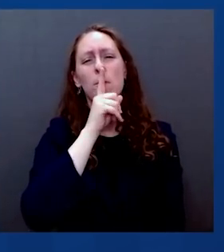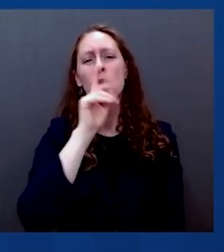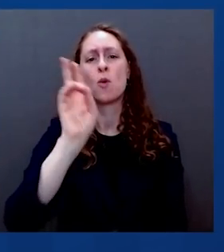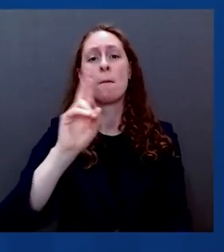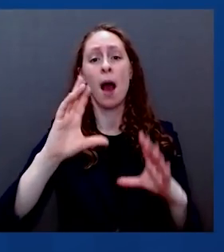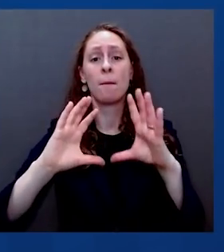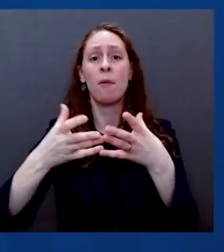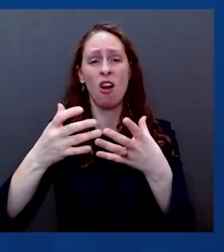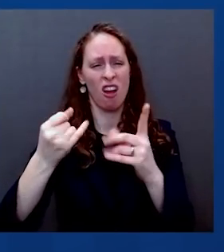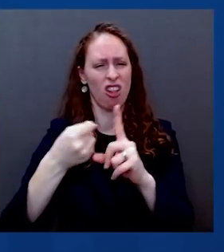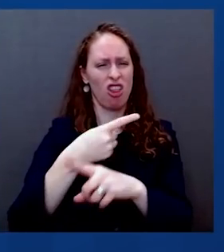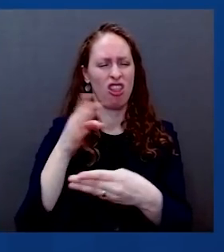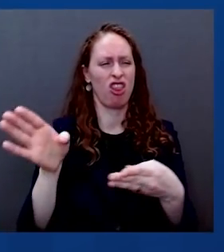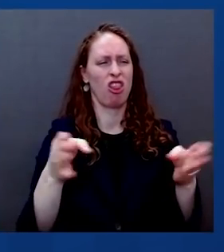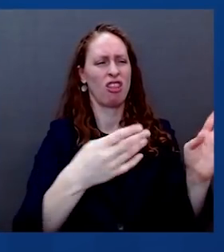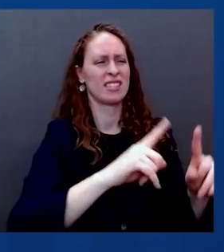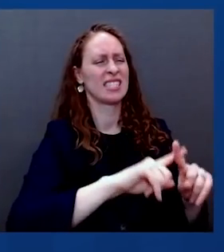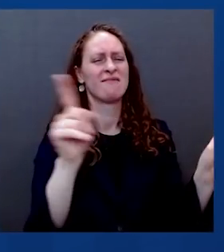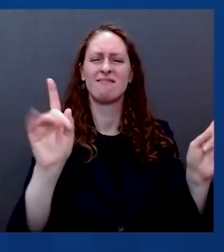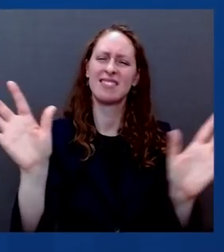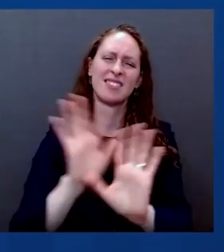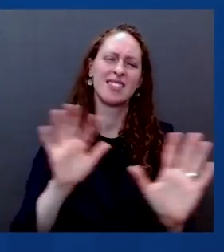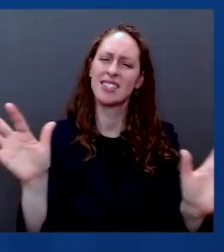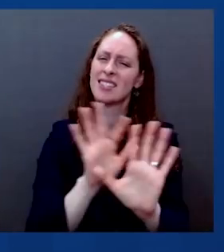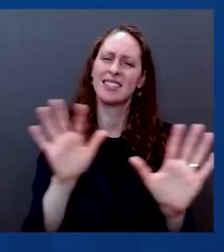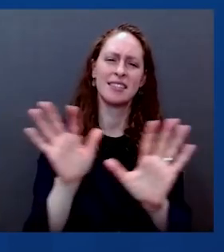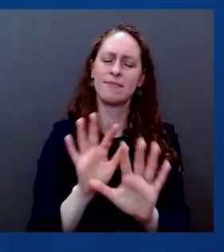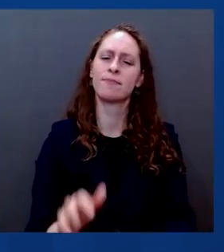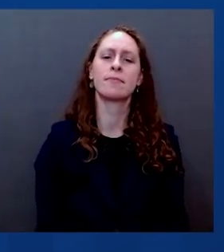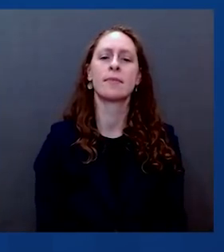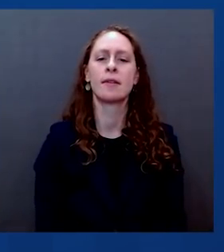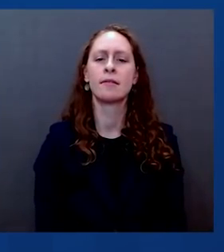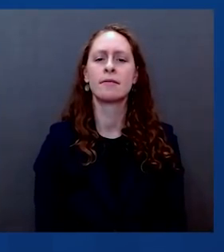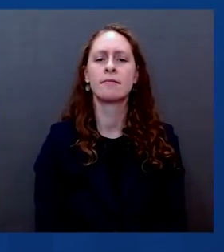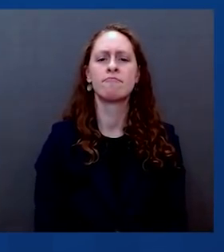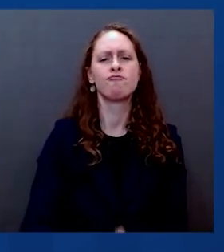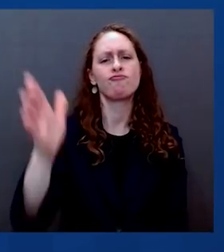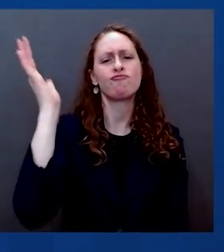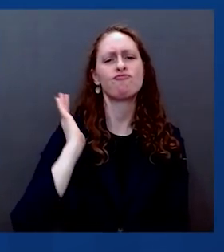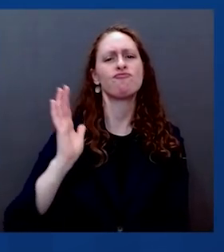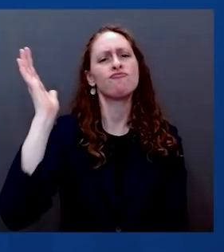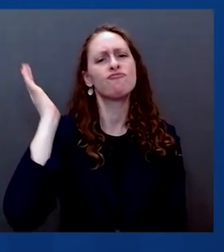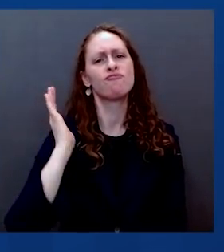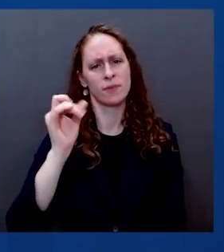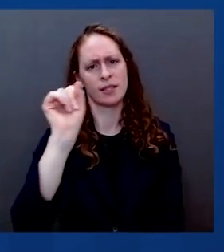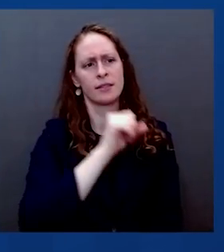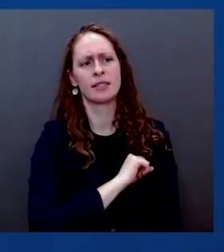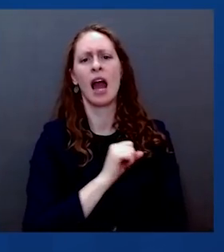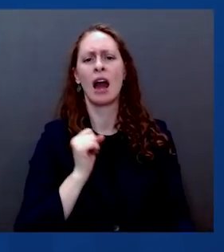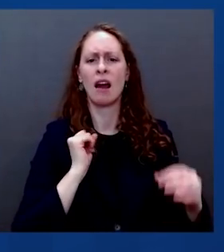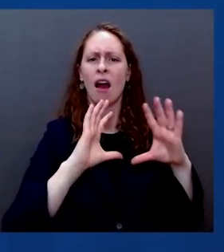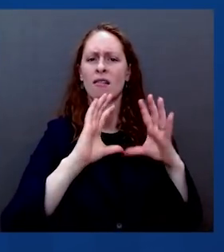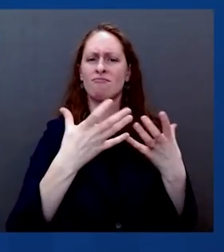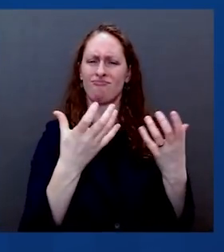the way it was designed to be. Senate rules were just changed to raise the debt ceiling